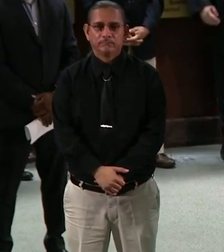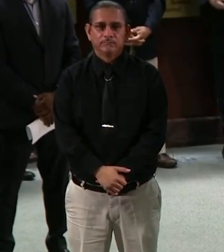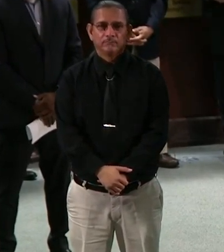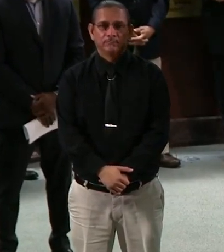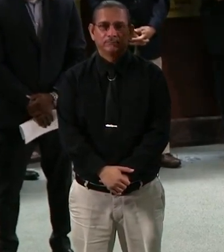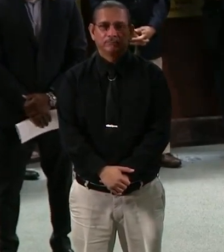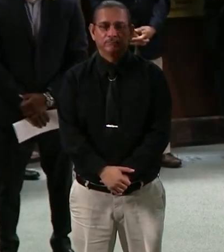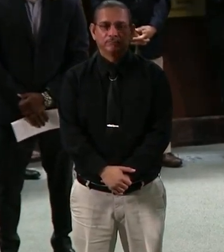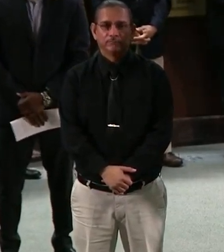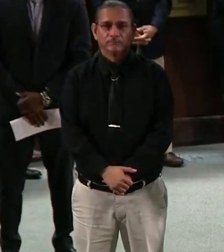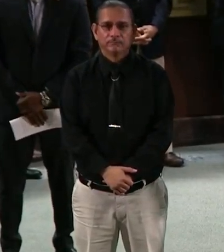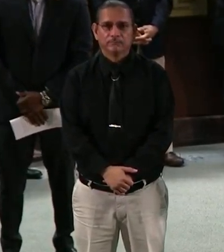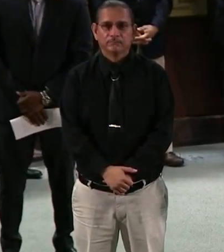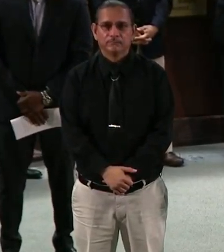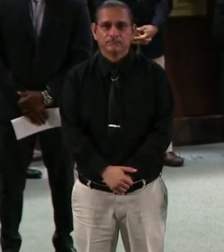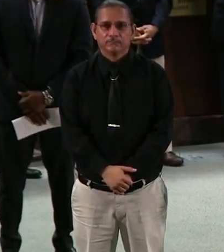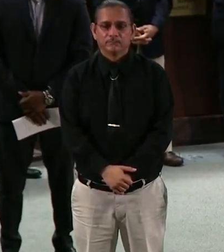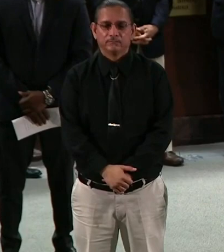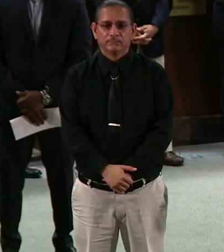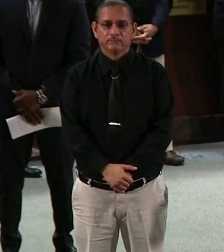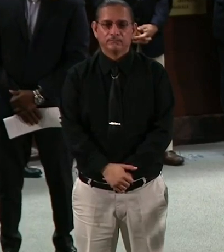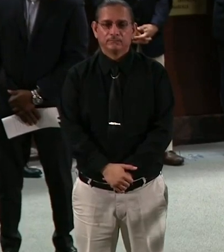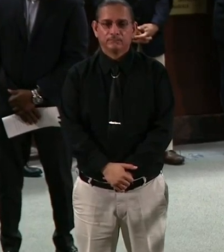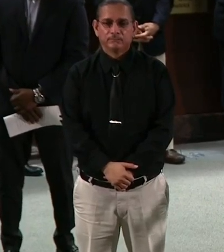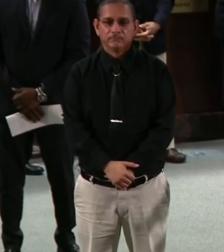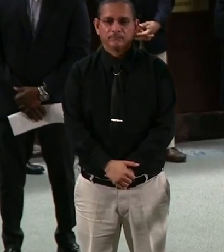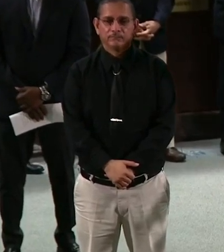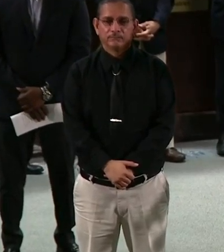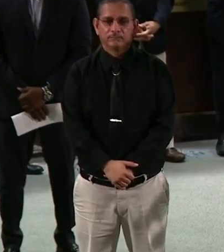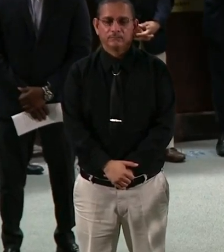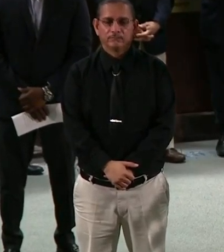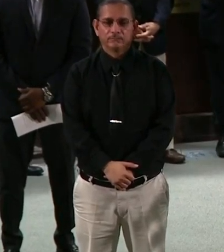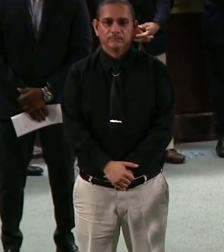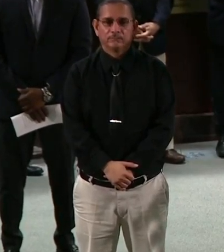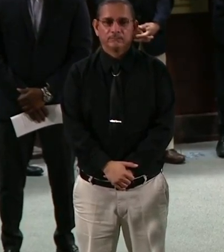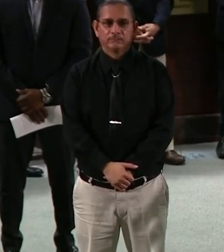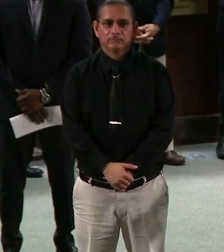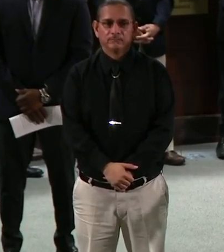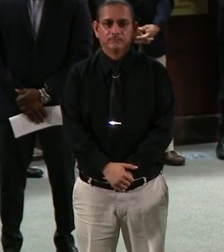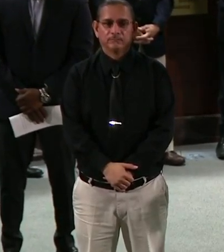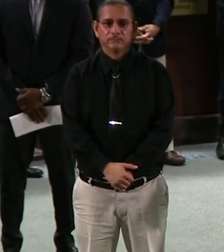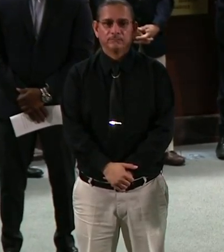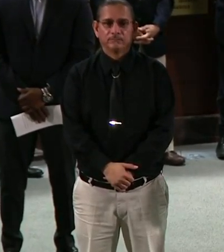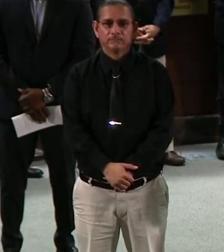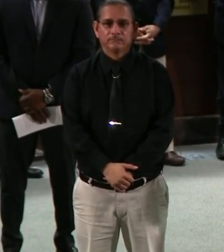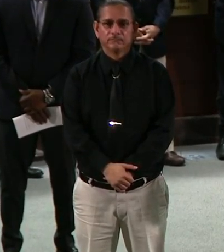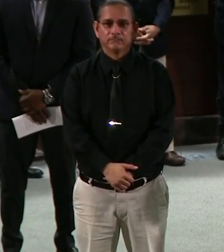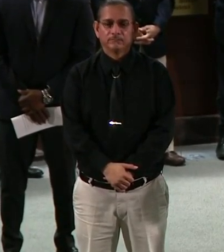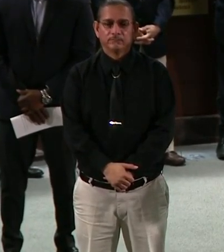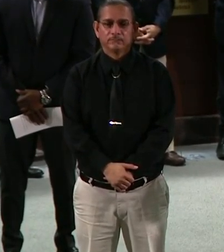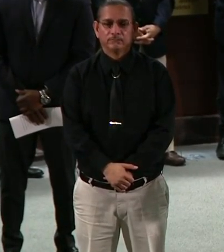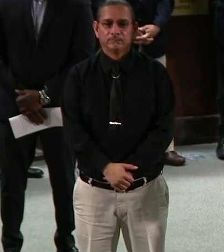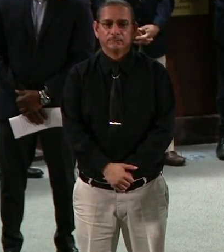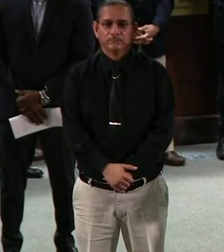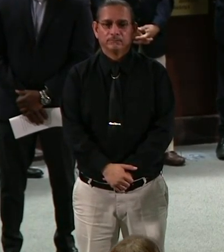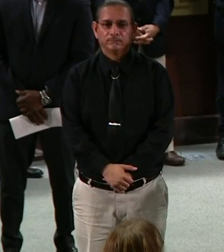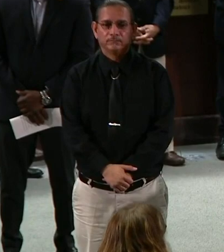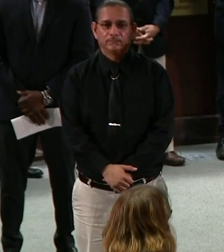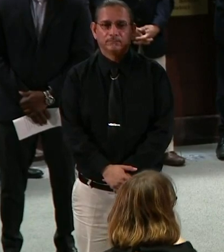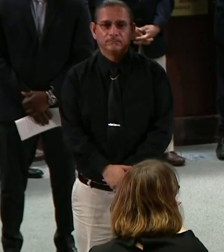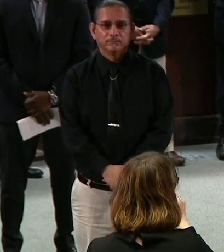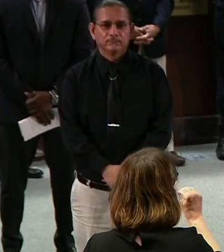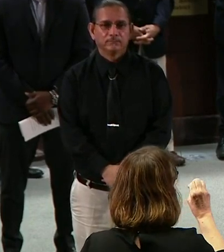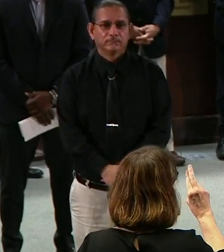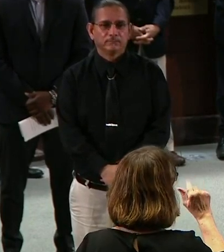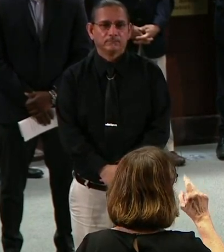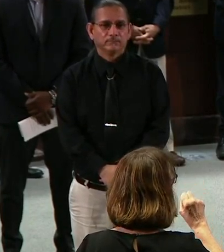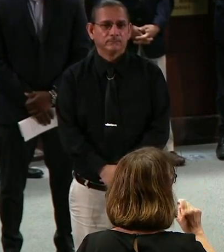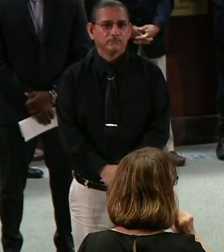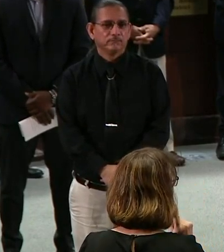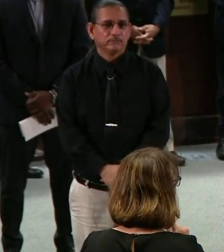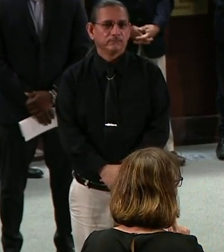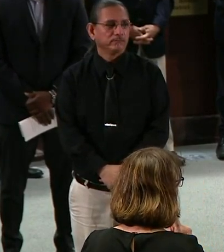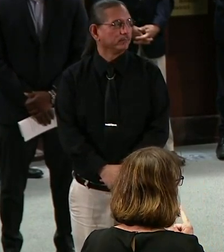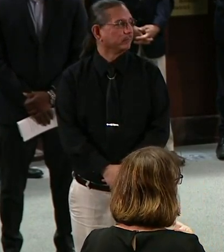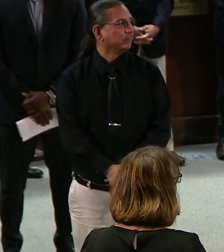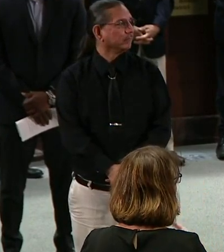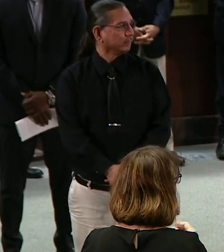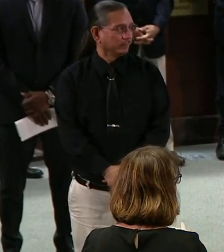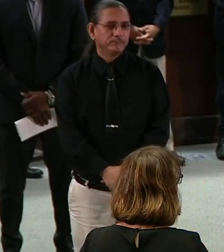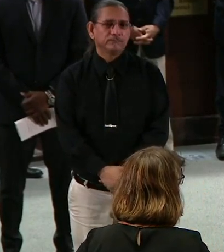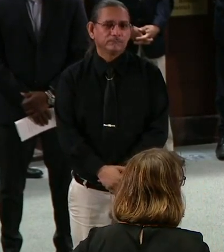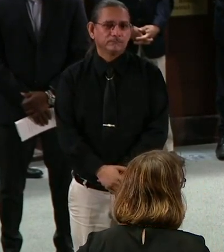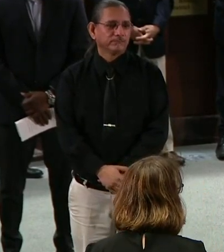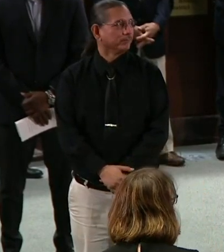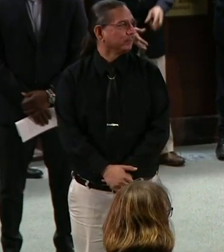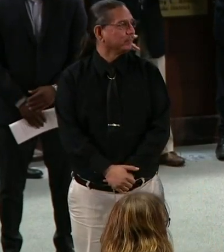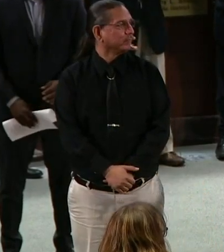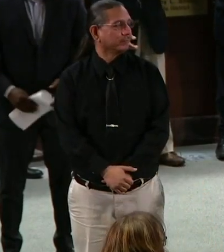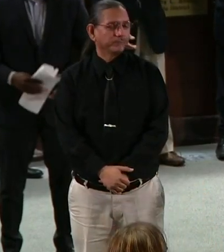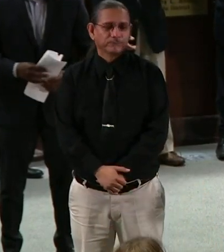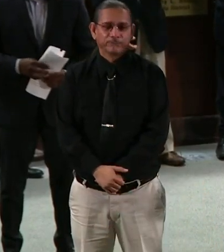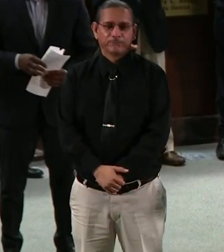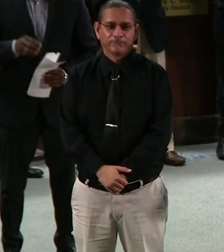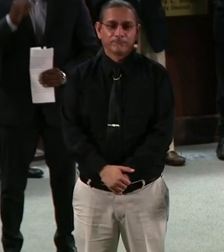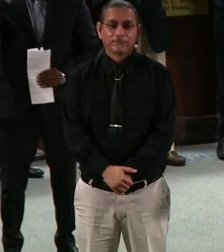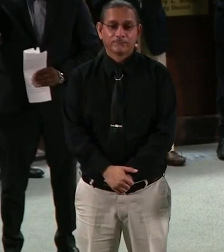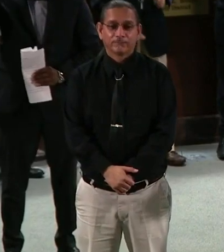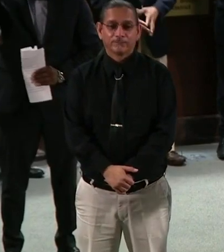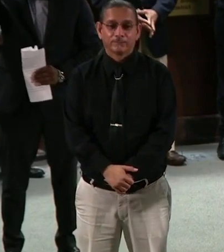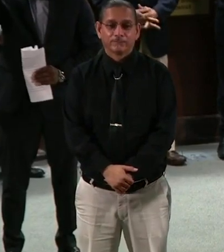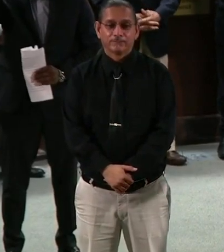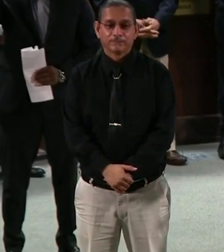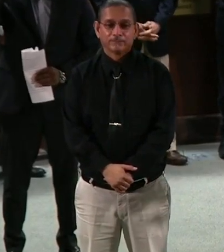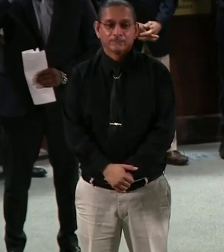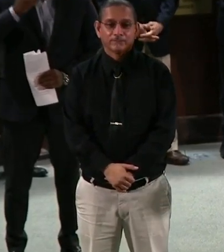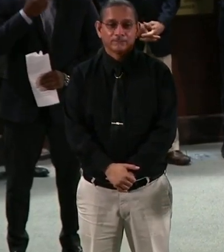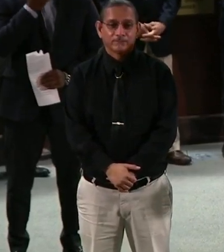YEAH. YEAH